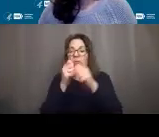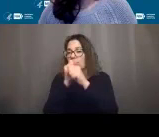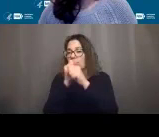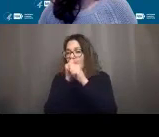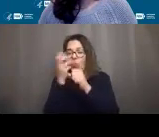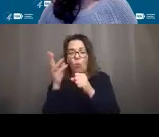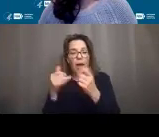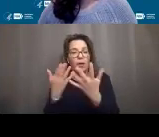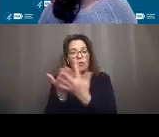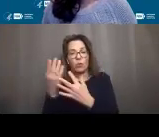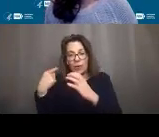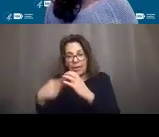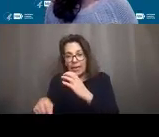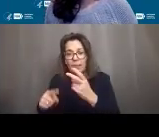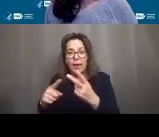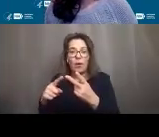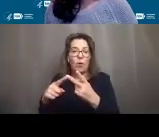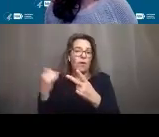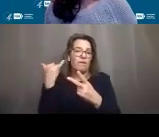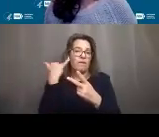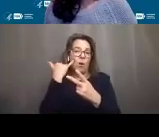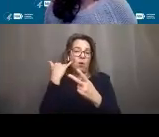At the NCI specifically, last year we were offering